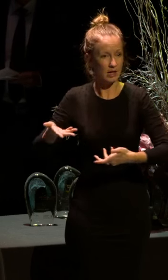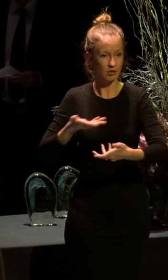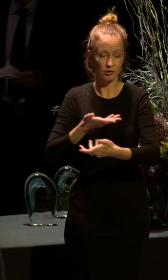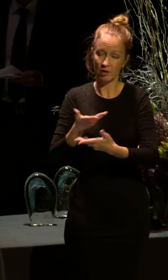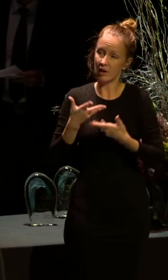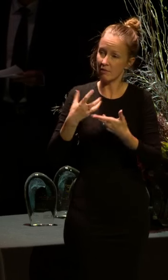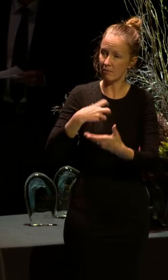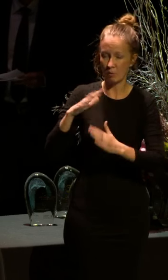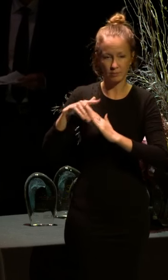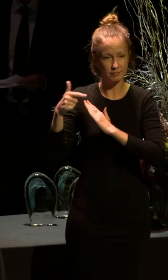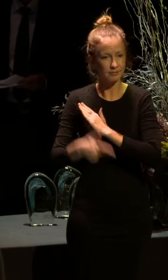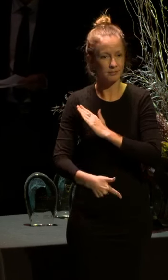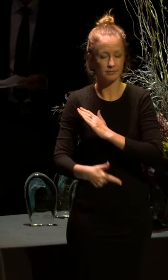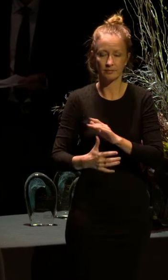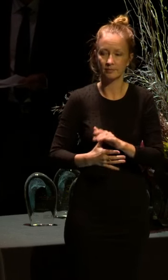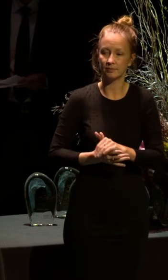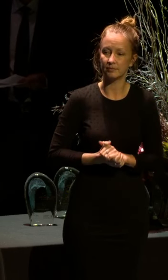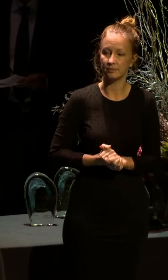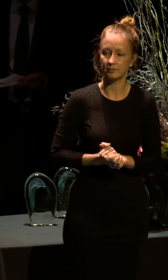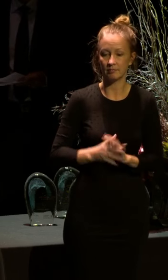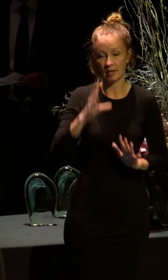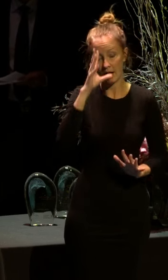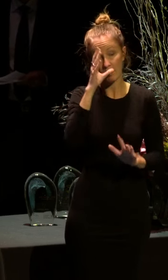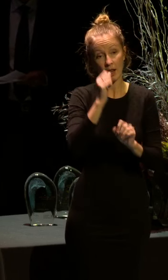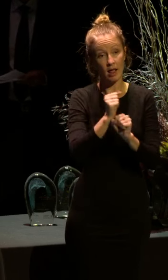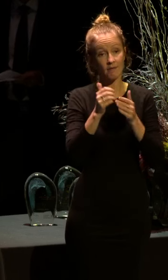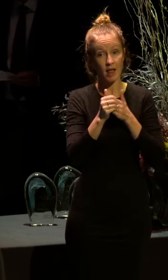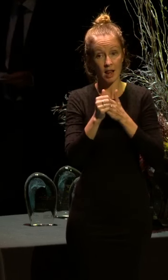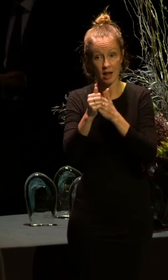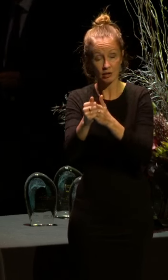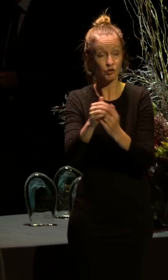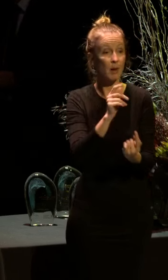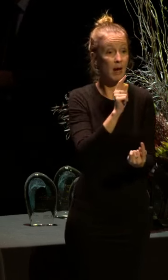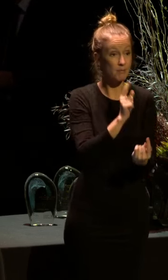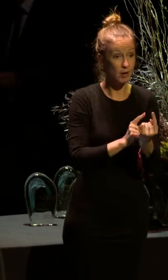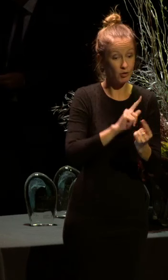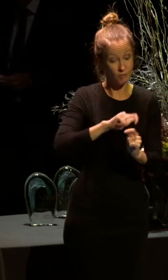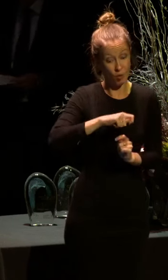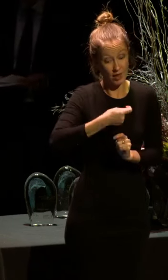I believe that leadership and mentoring of the next generation of artists